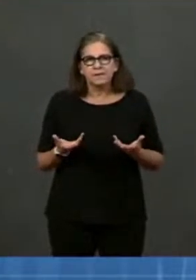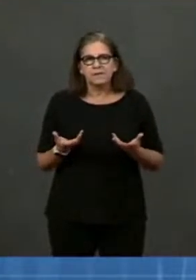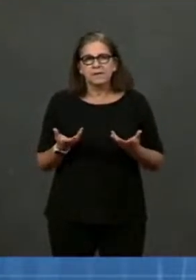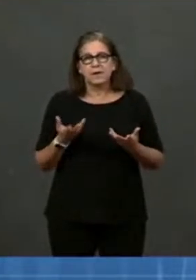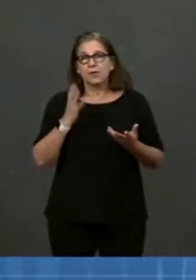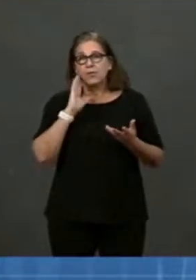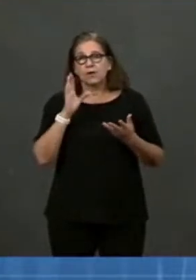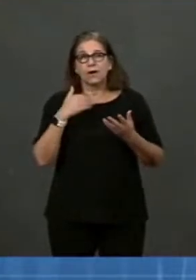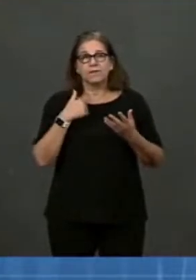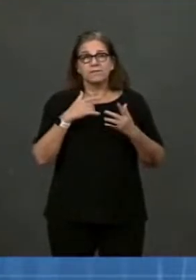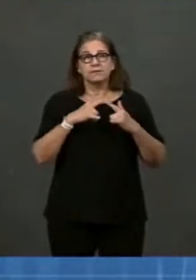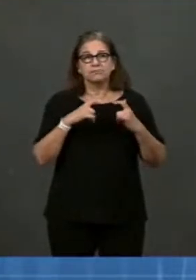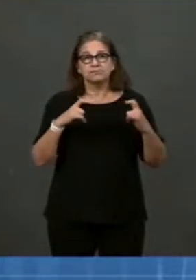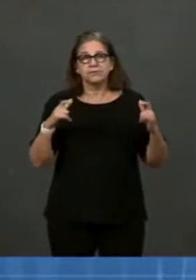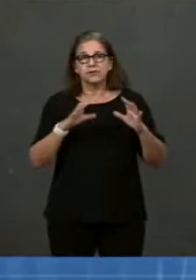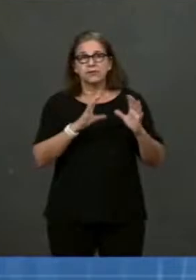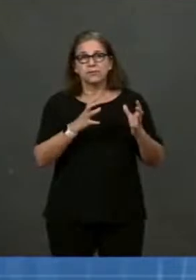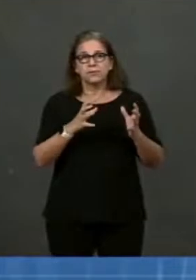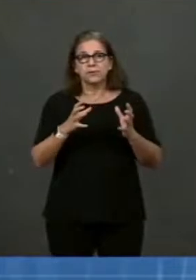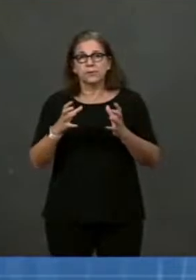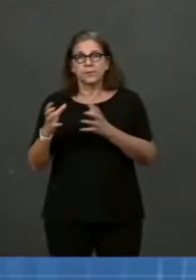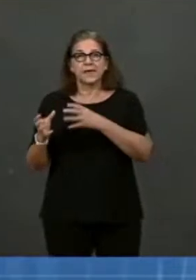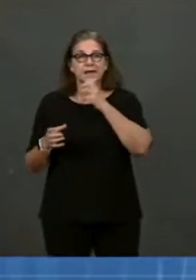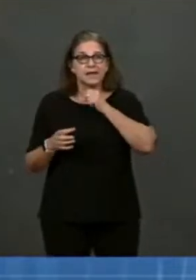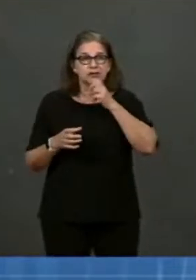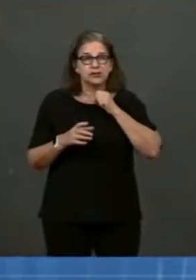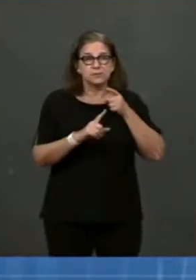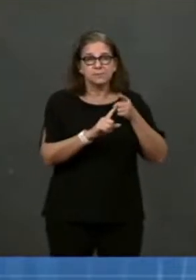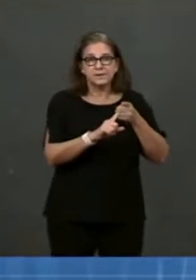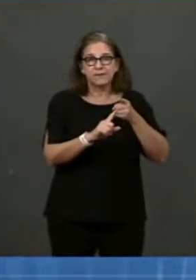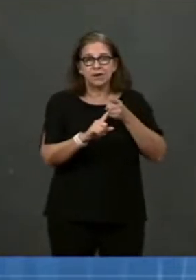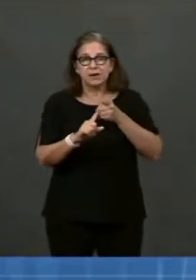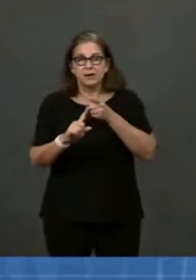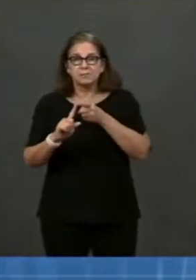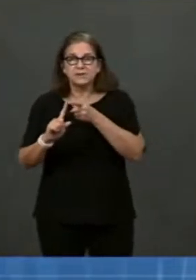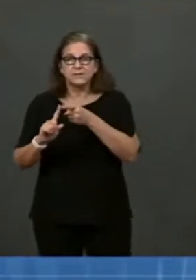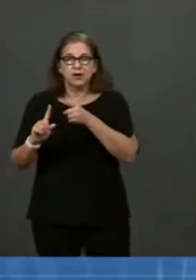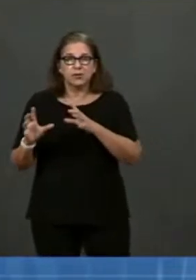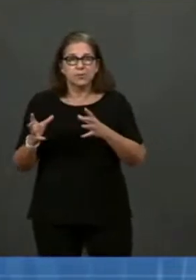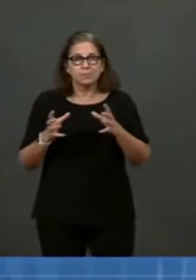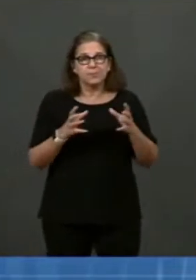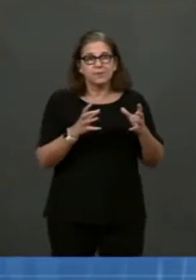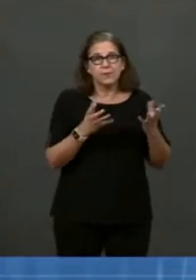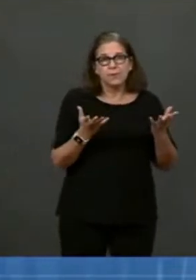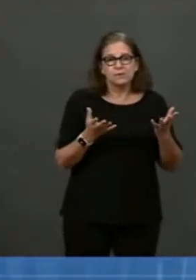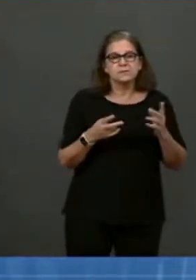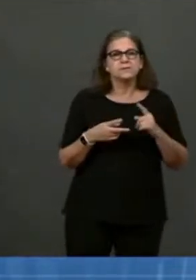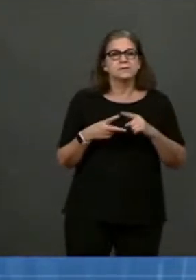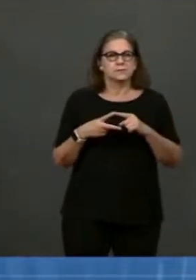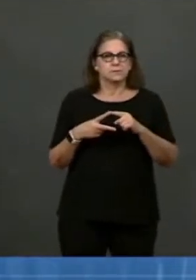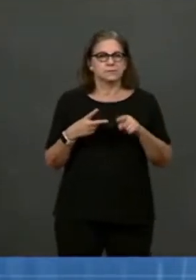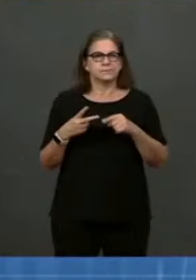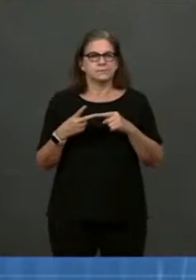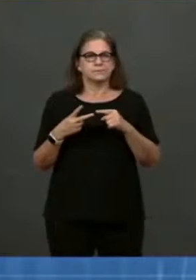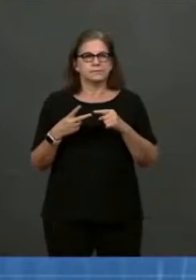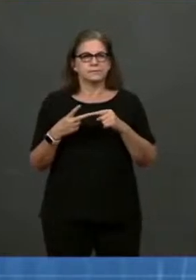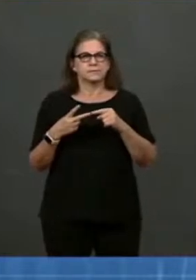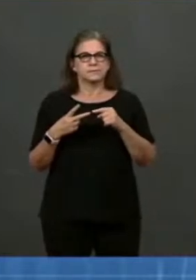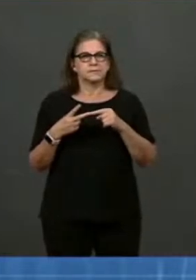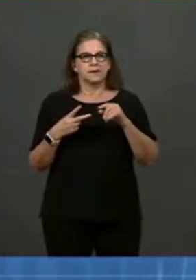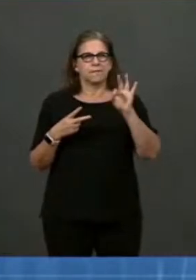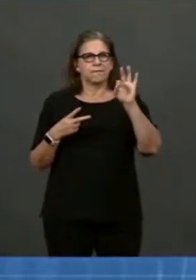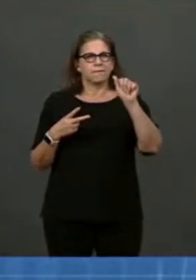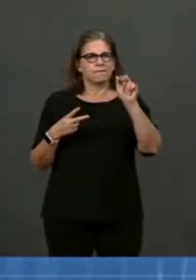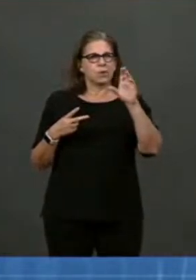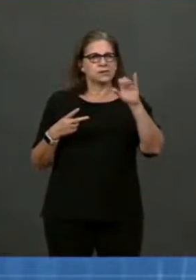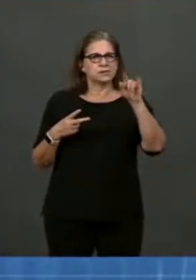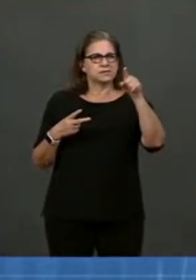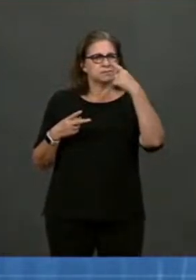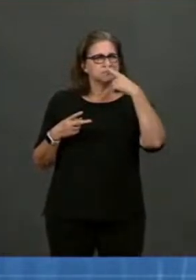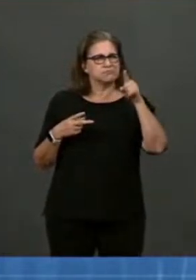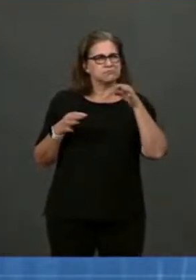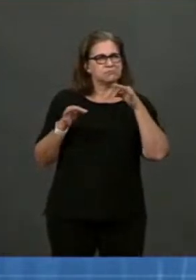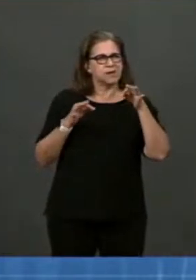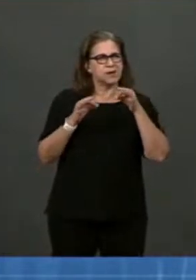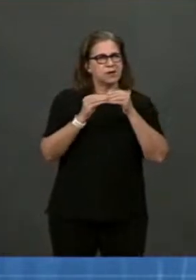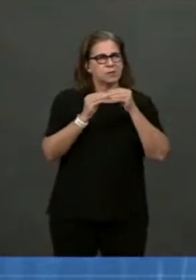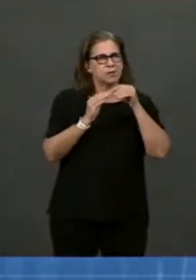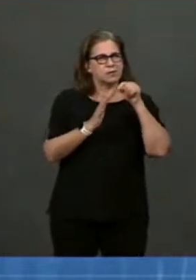GROUPS ARE NOW BOOSTERS AND IF